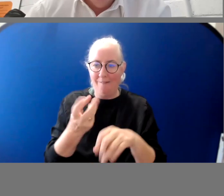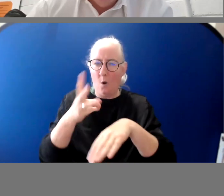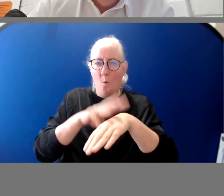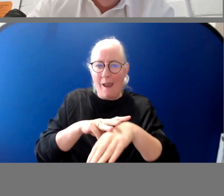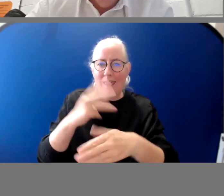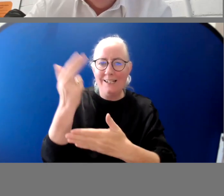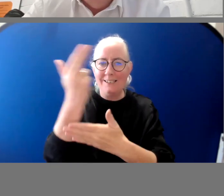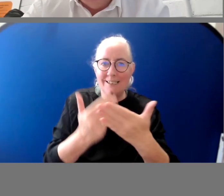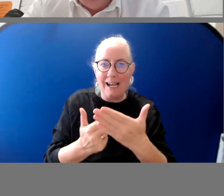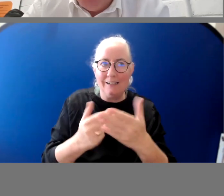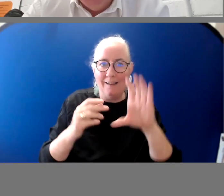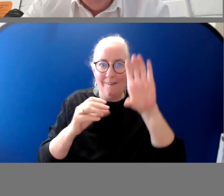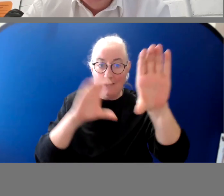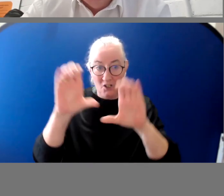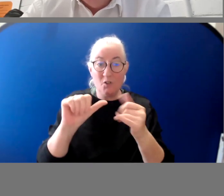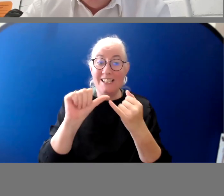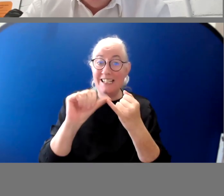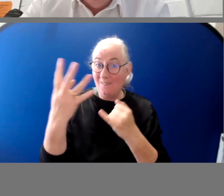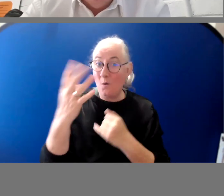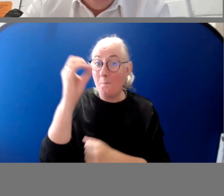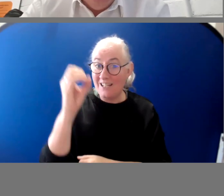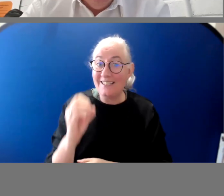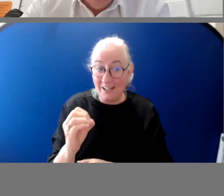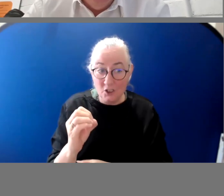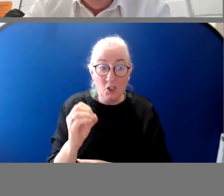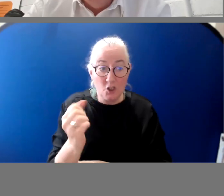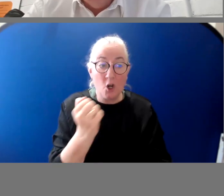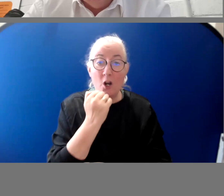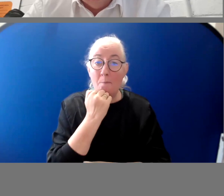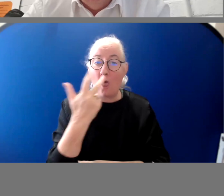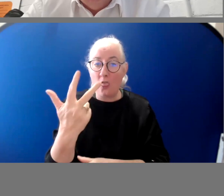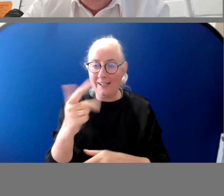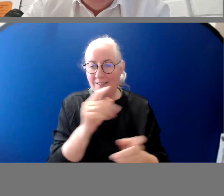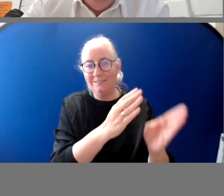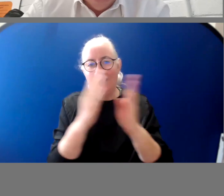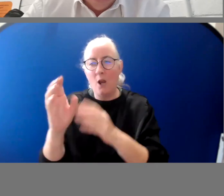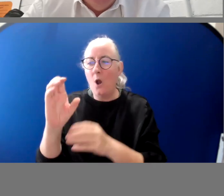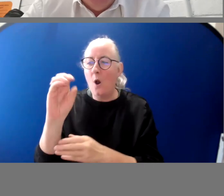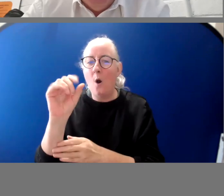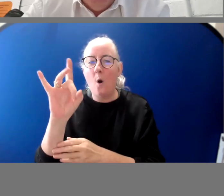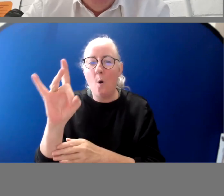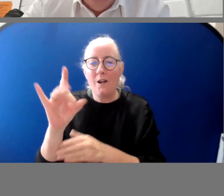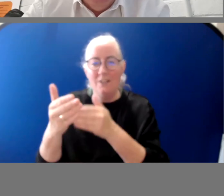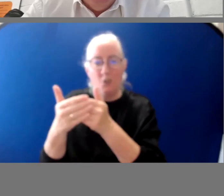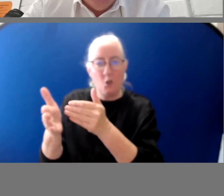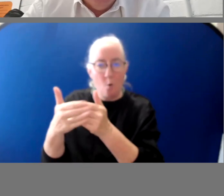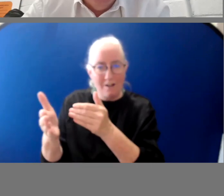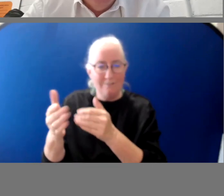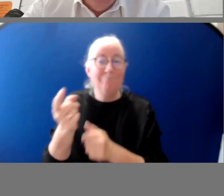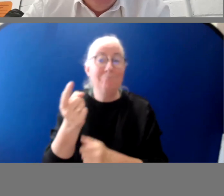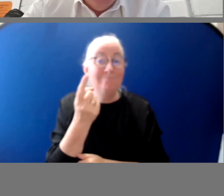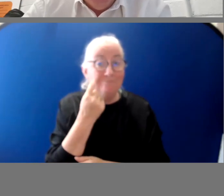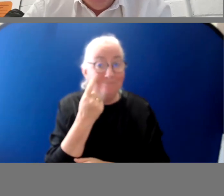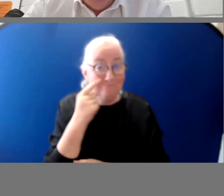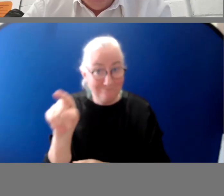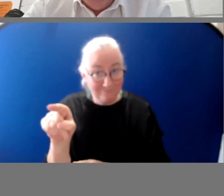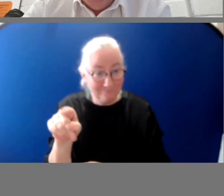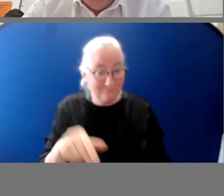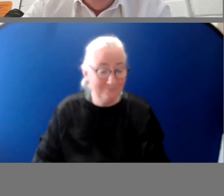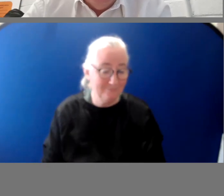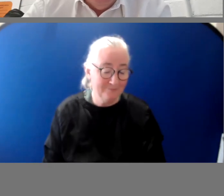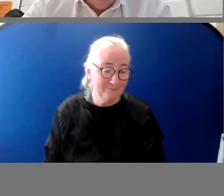vision panels there 64% so image number three was the oak doors again we'll have a look at that